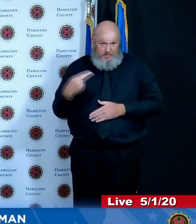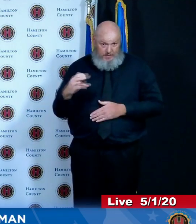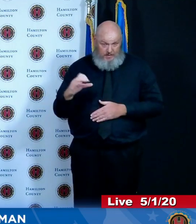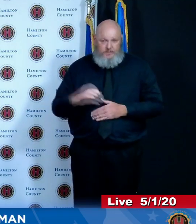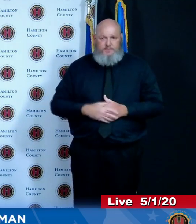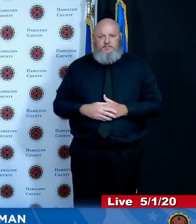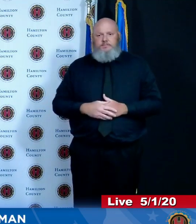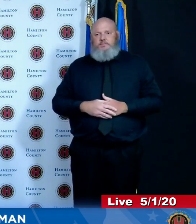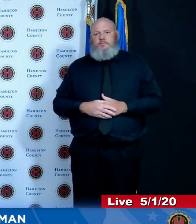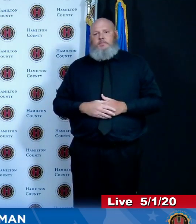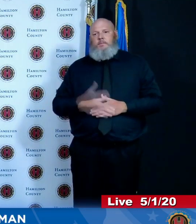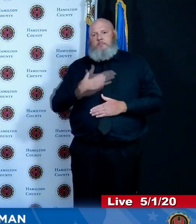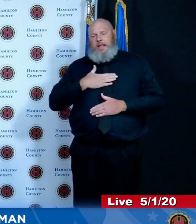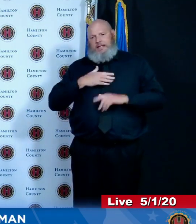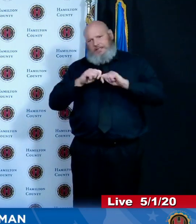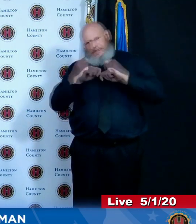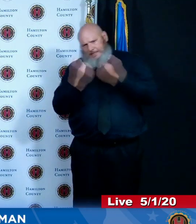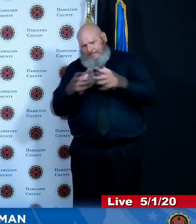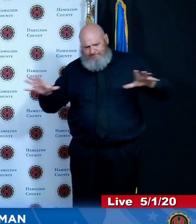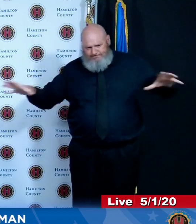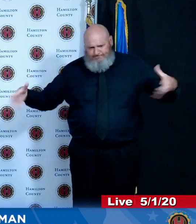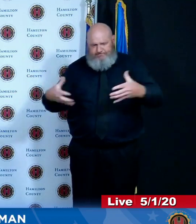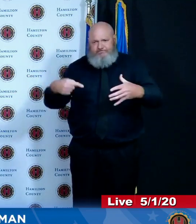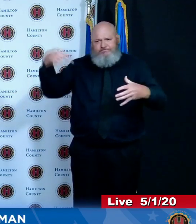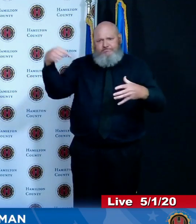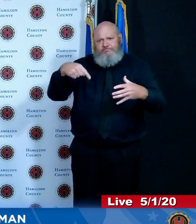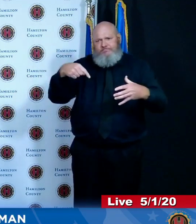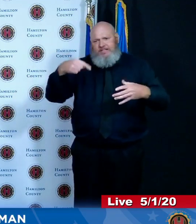disease prevention specialists that we've talked about are able to do